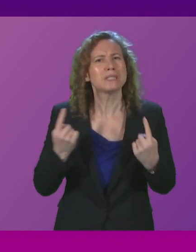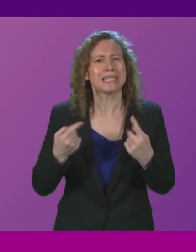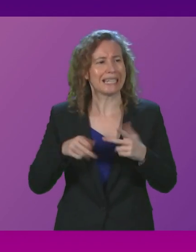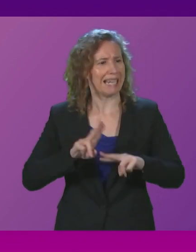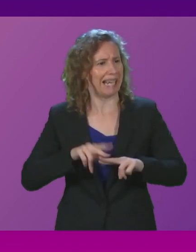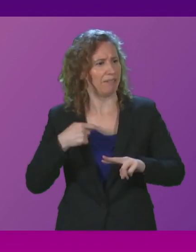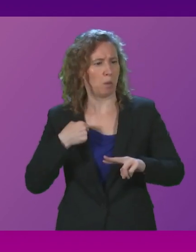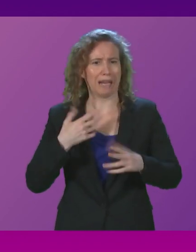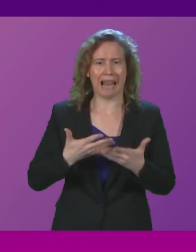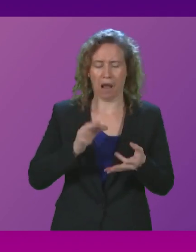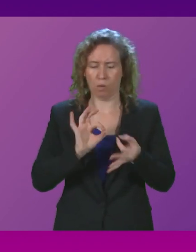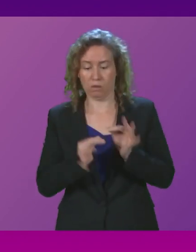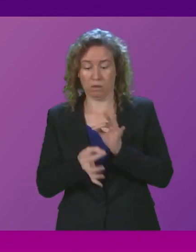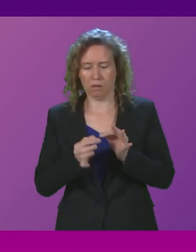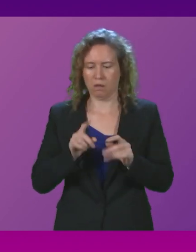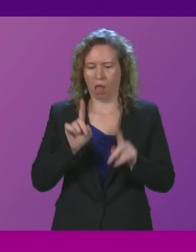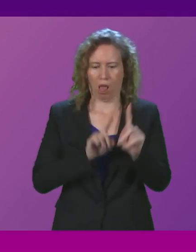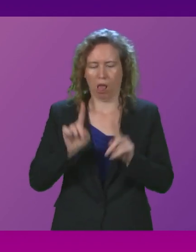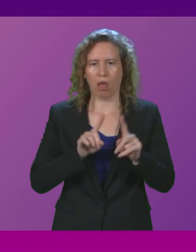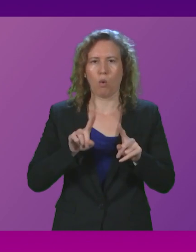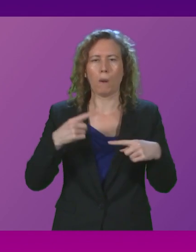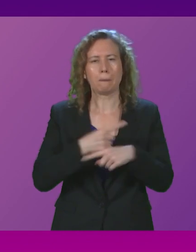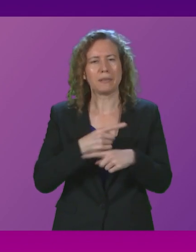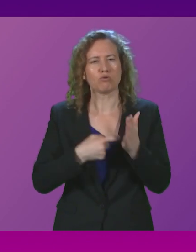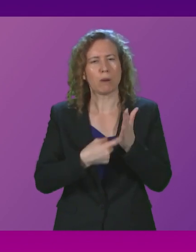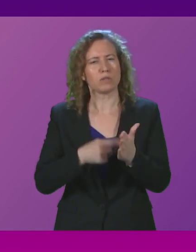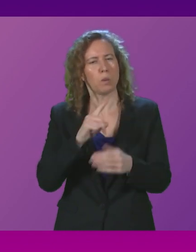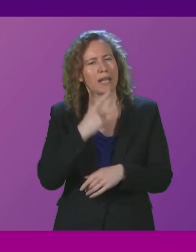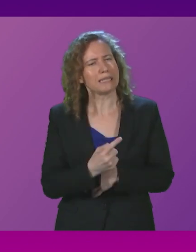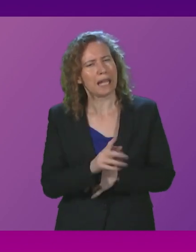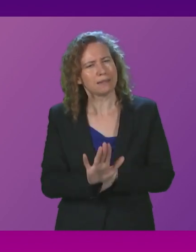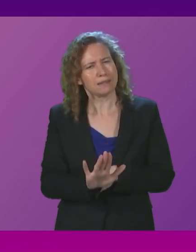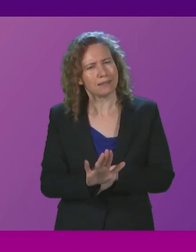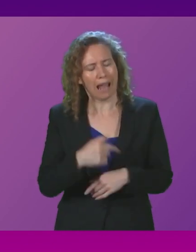twist, and indeed misrepresent, what I said in my previous answer.